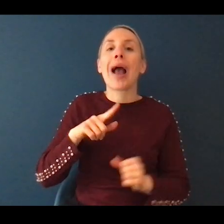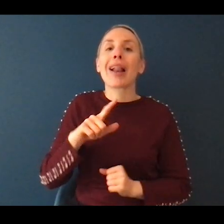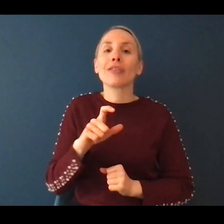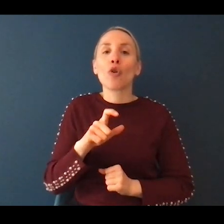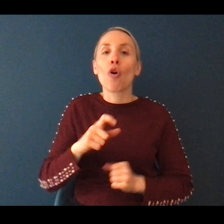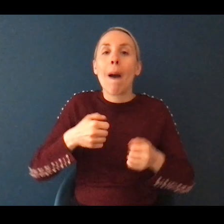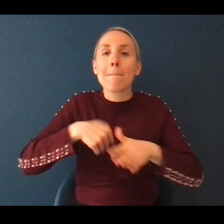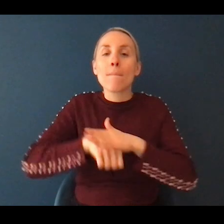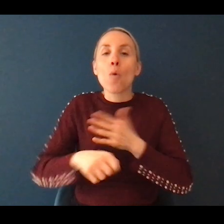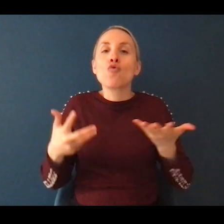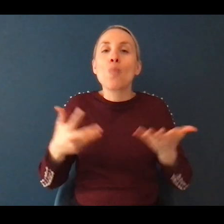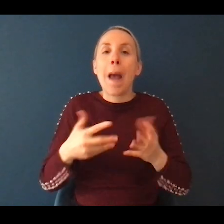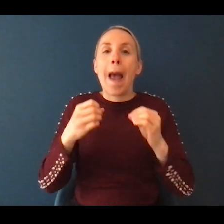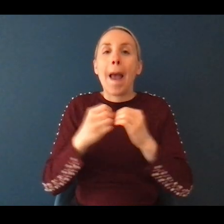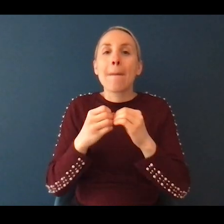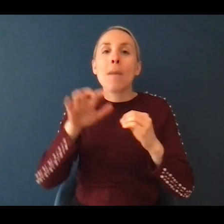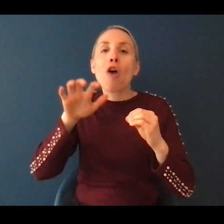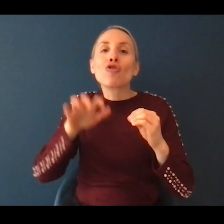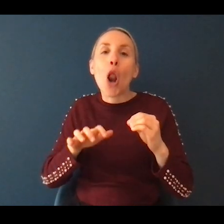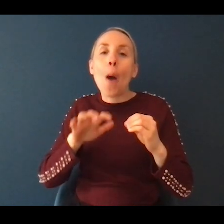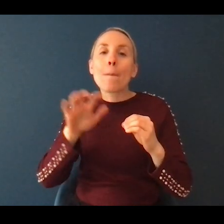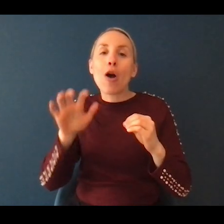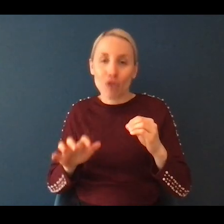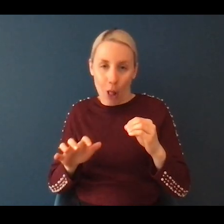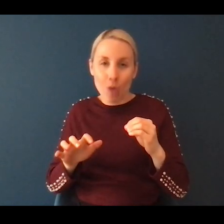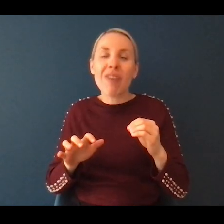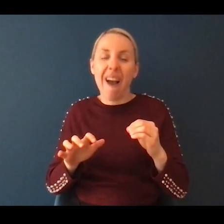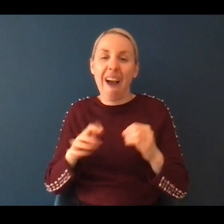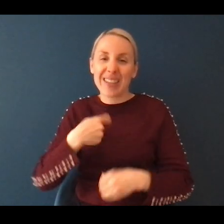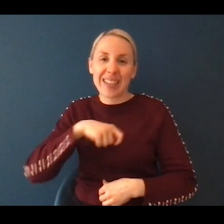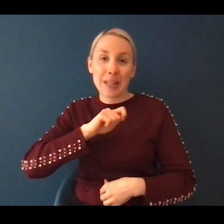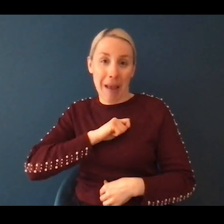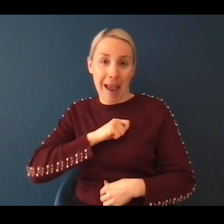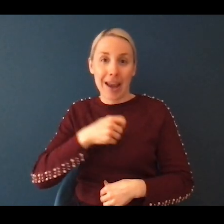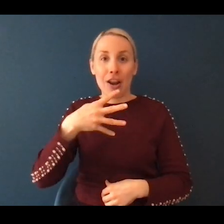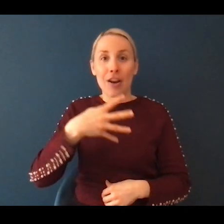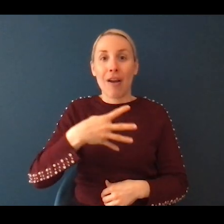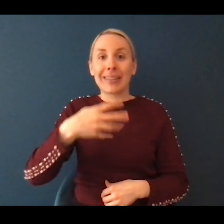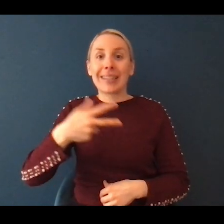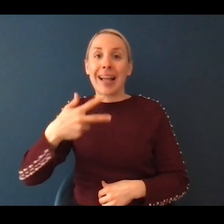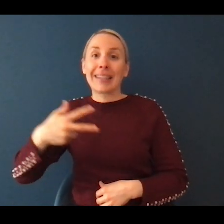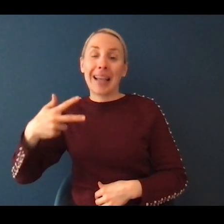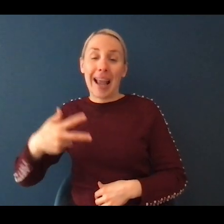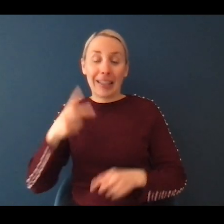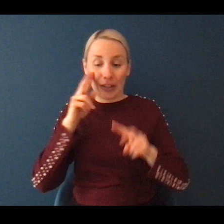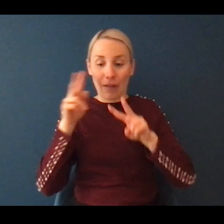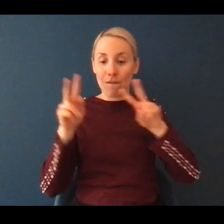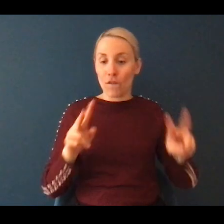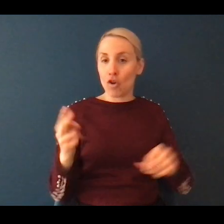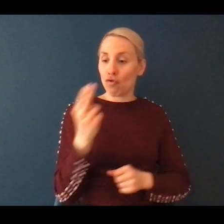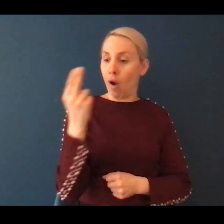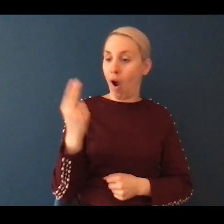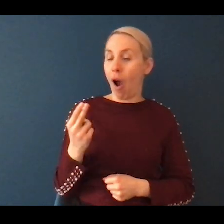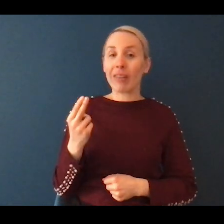in Barcelona in 1988 and is a visual artist and educator who is currently based in London